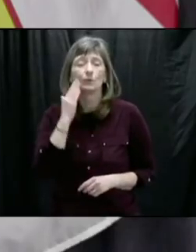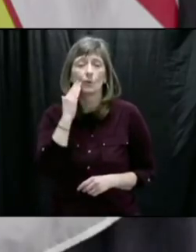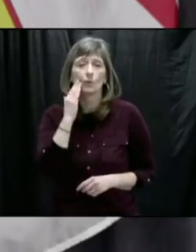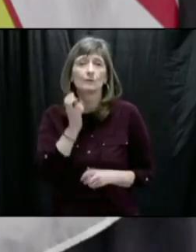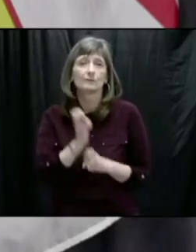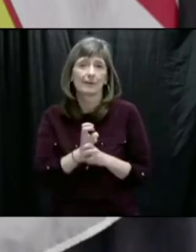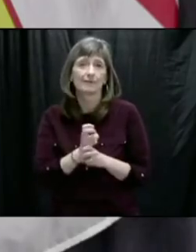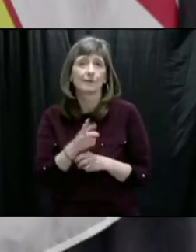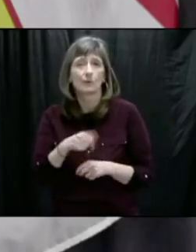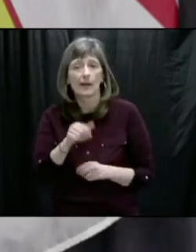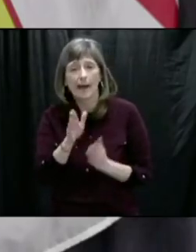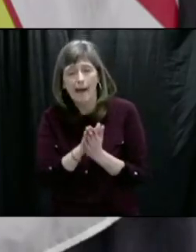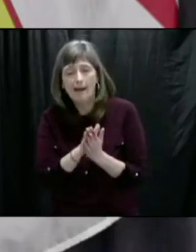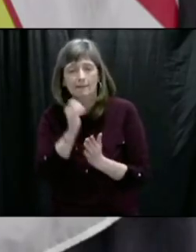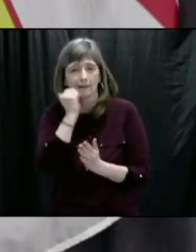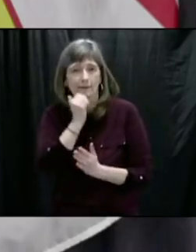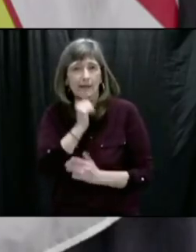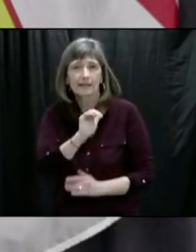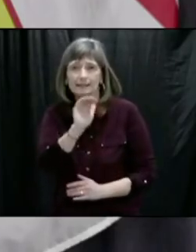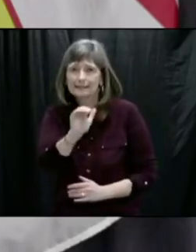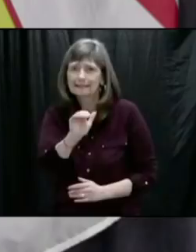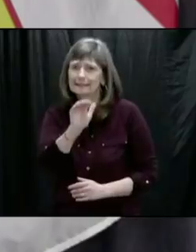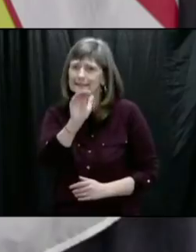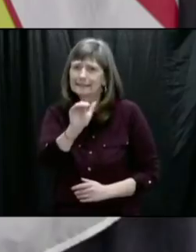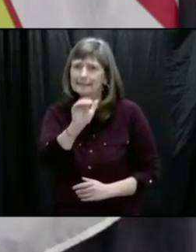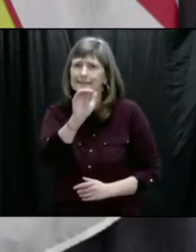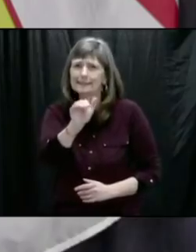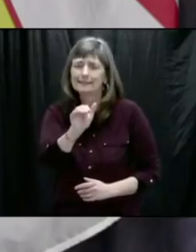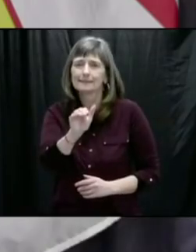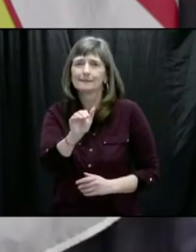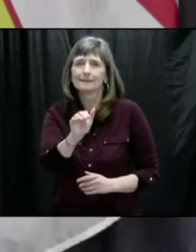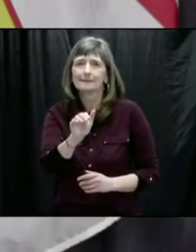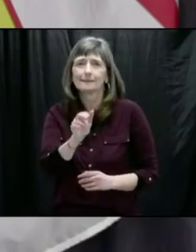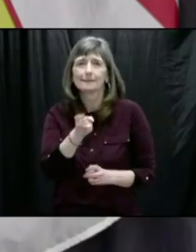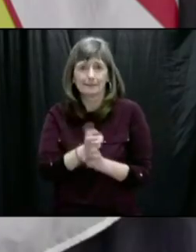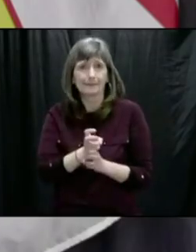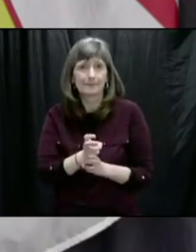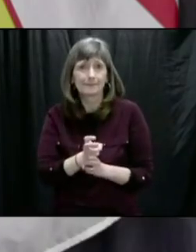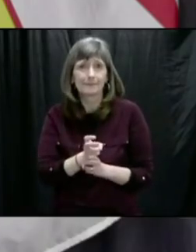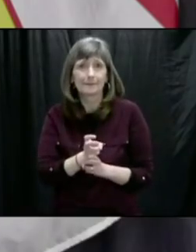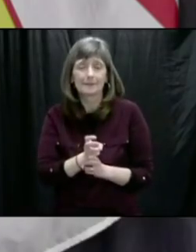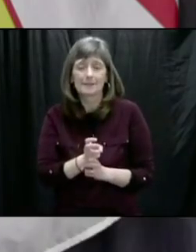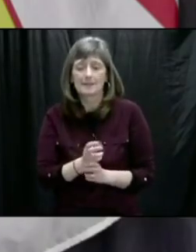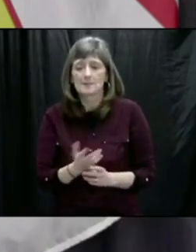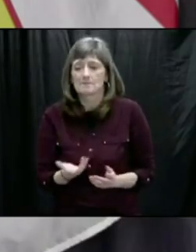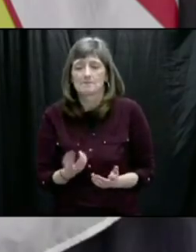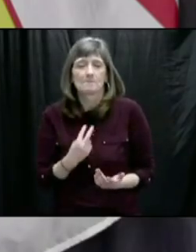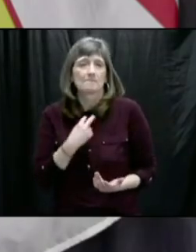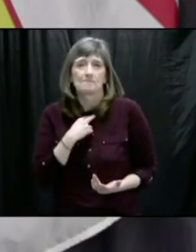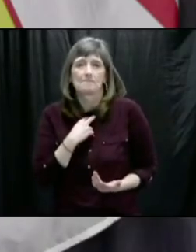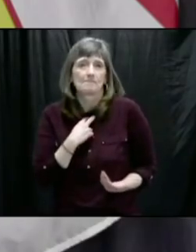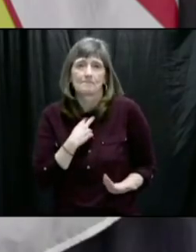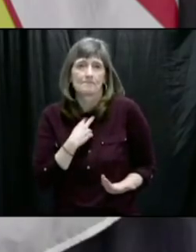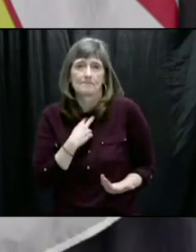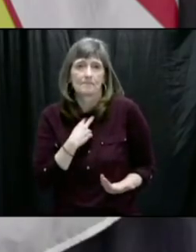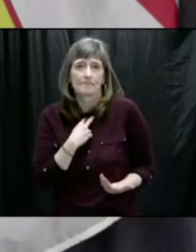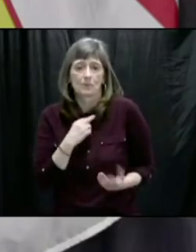YOU. DAY IN AND DAY OUT. IT'S DIFFICULT.